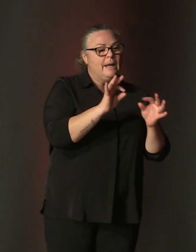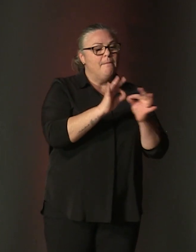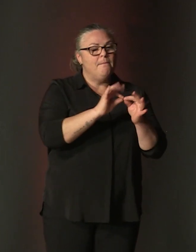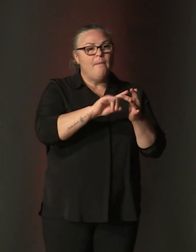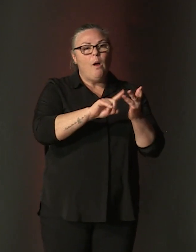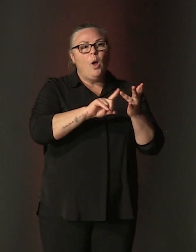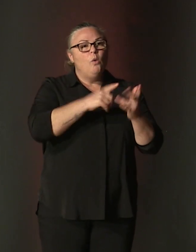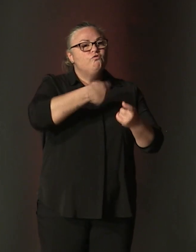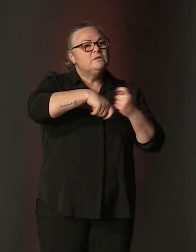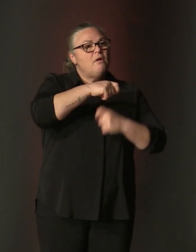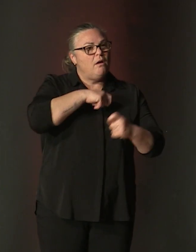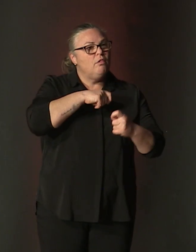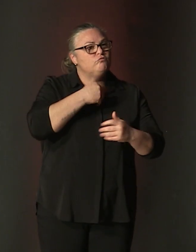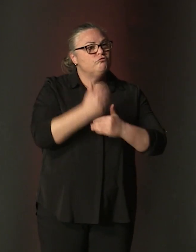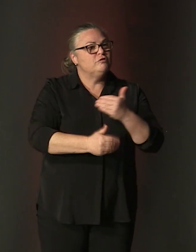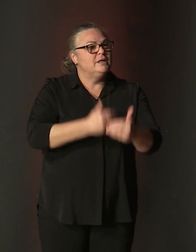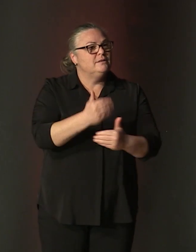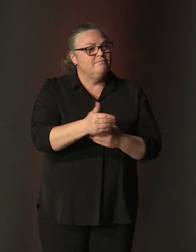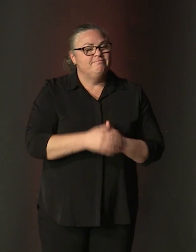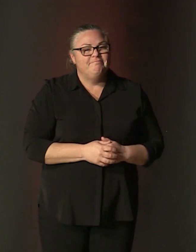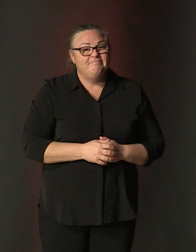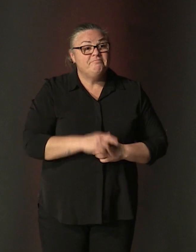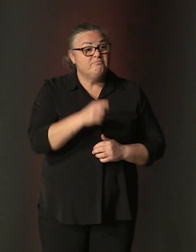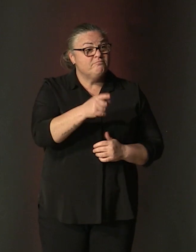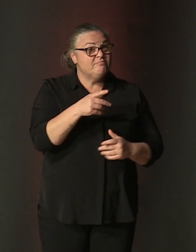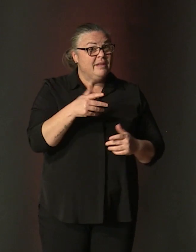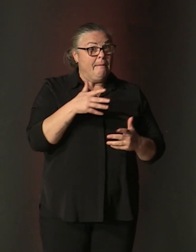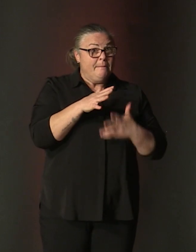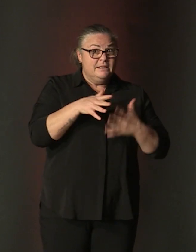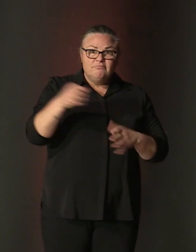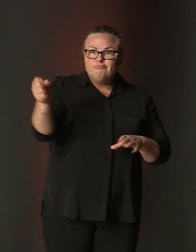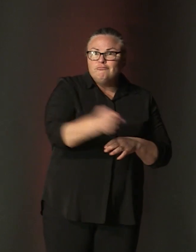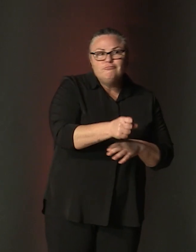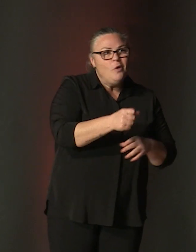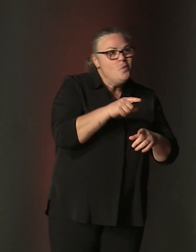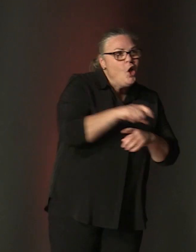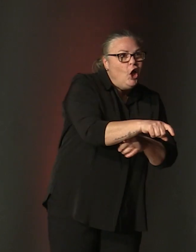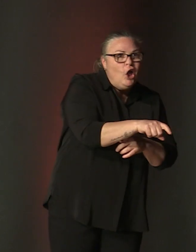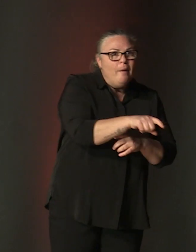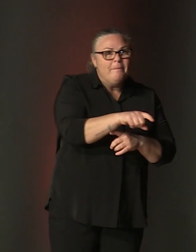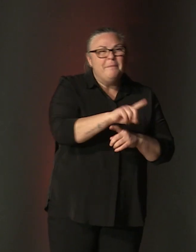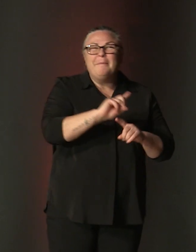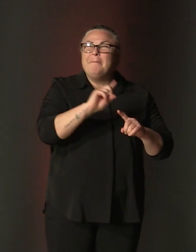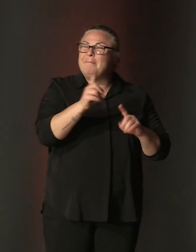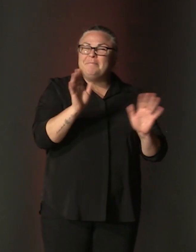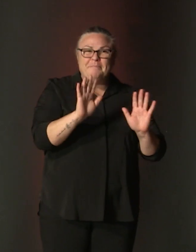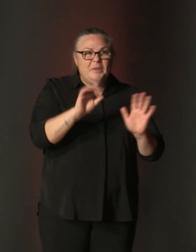Now, this process does not involve superworms but it's loosely based on what happens inside a superworm.